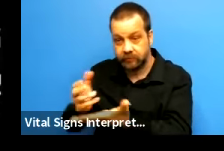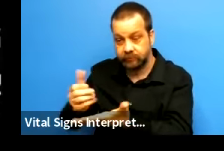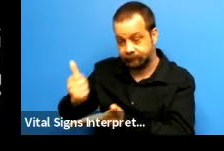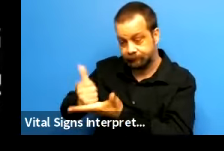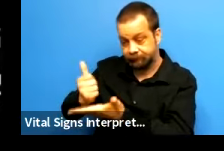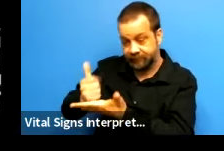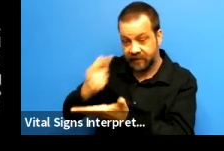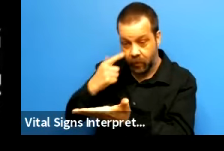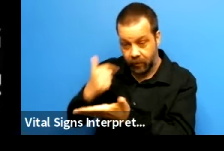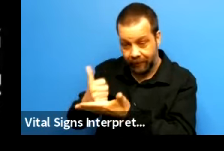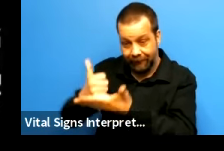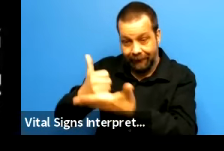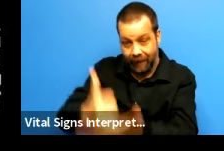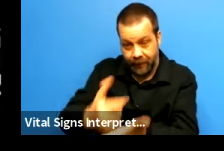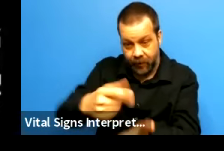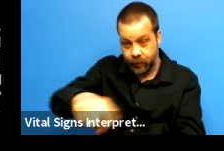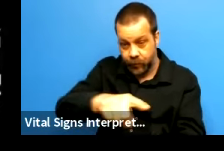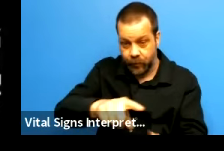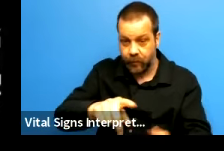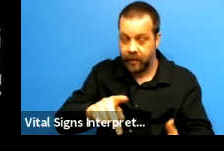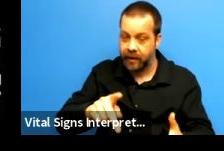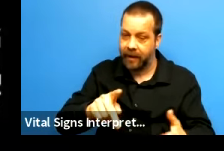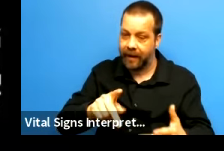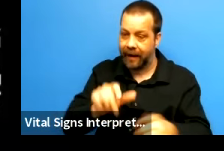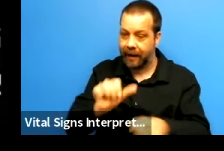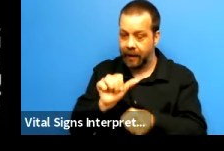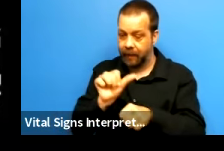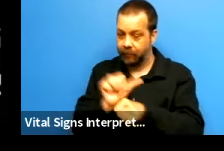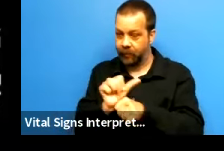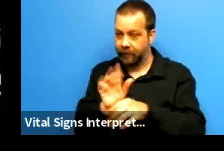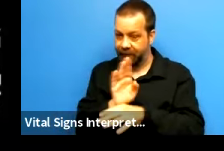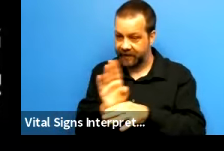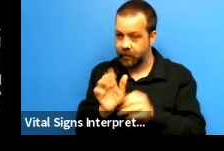for employees with disabilities while continuing to operate.